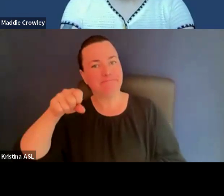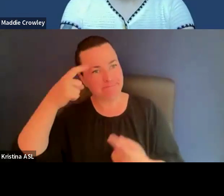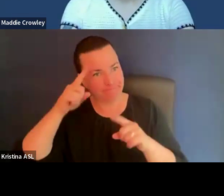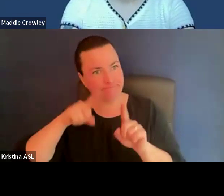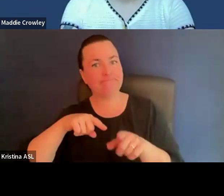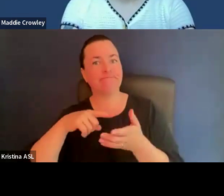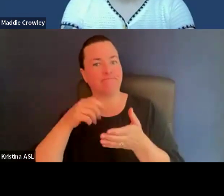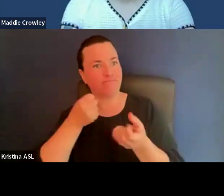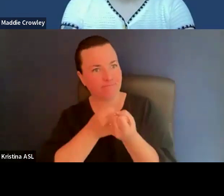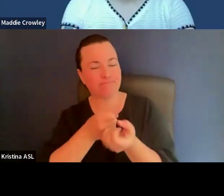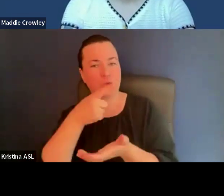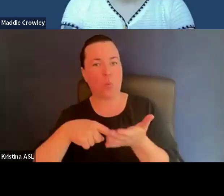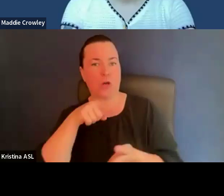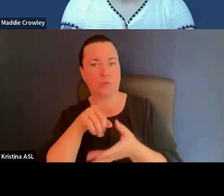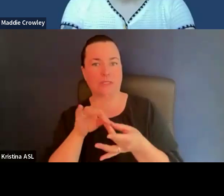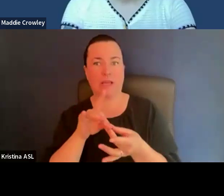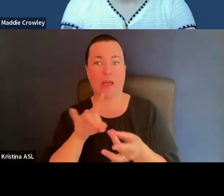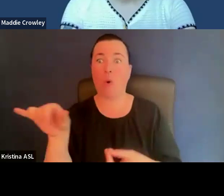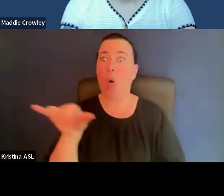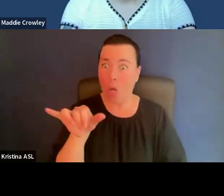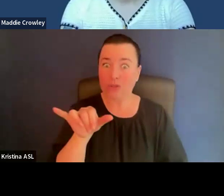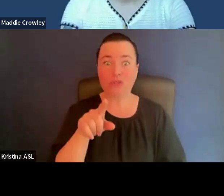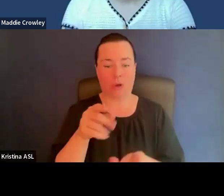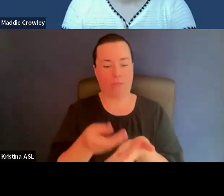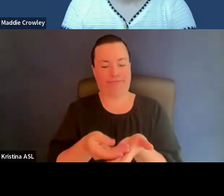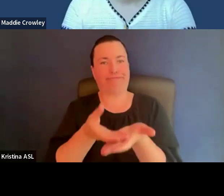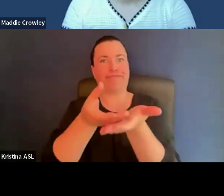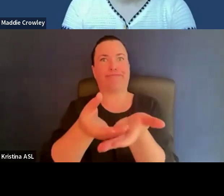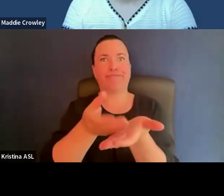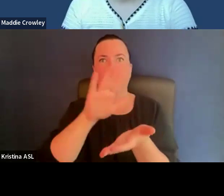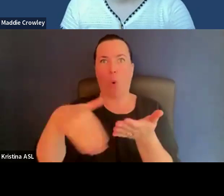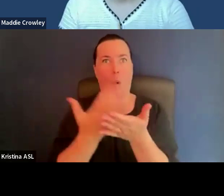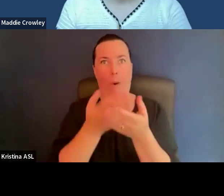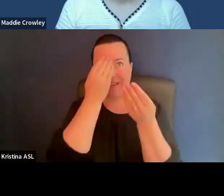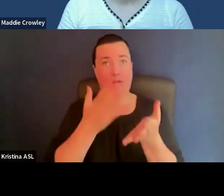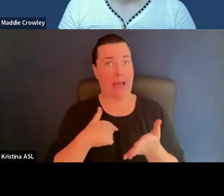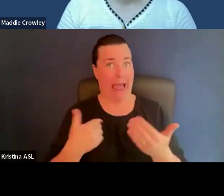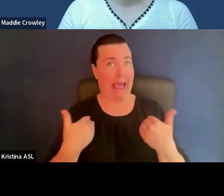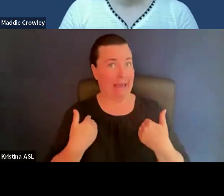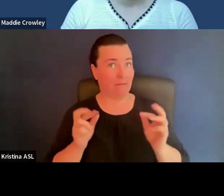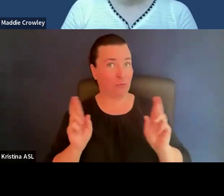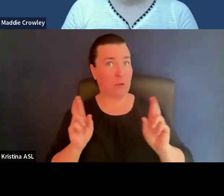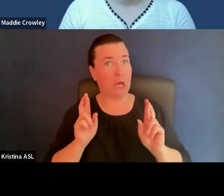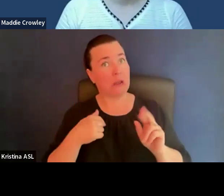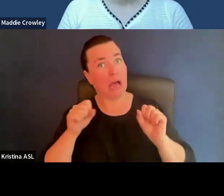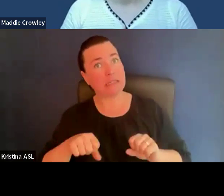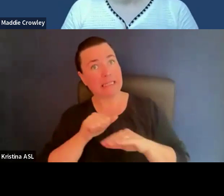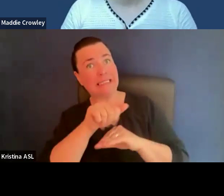I have all the information right here, let me send it to you. It gives you a sense of empowerment,